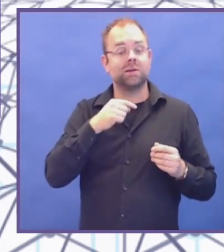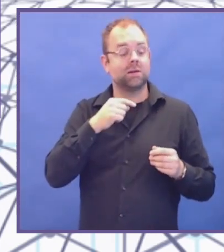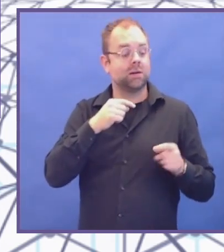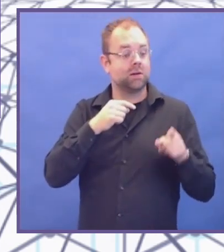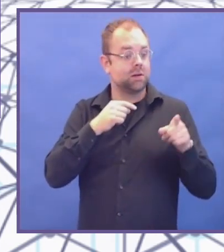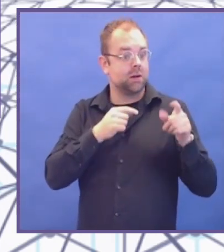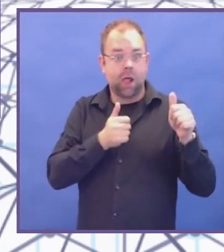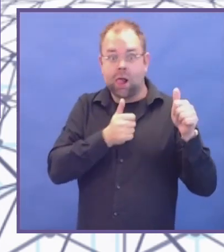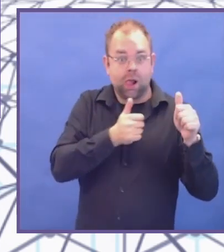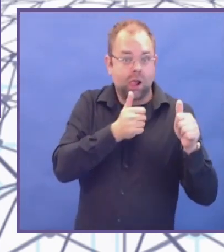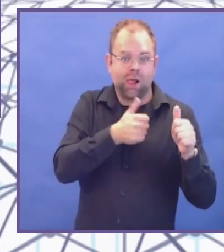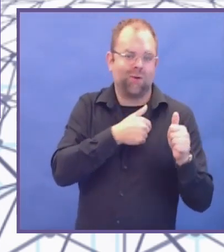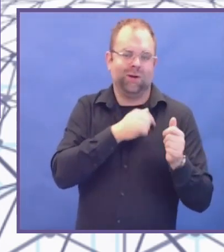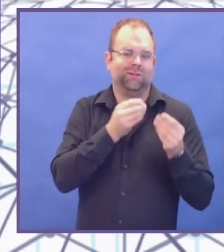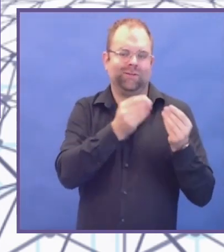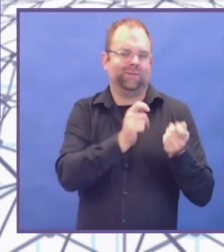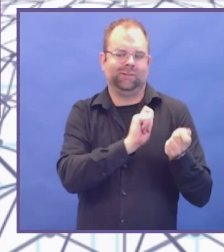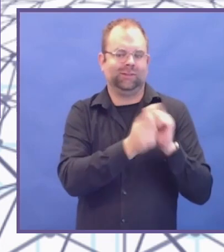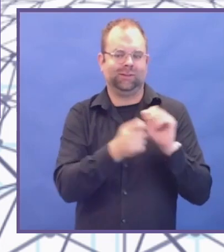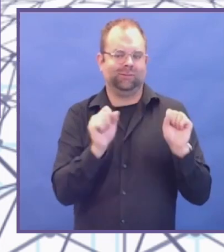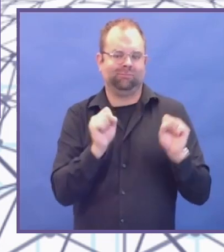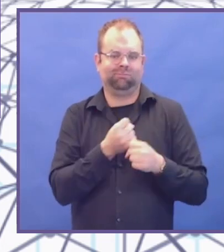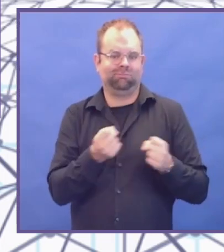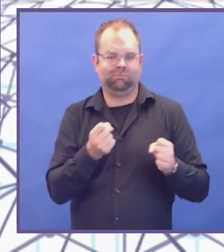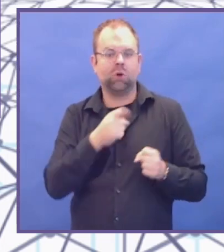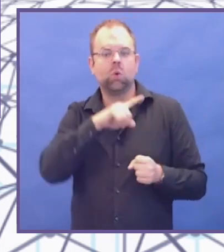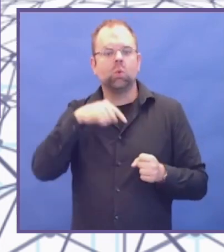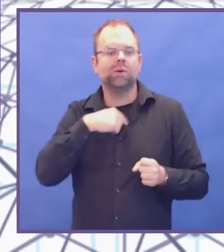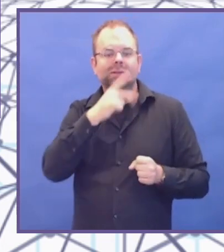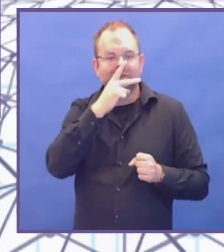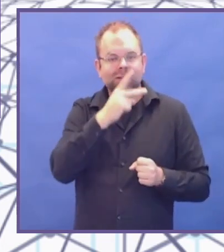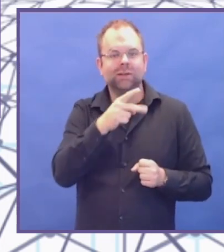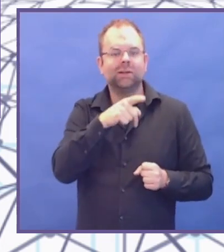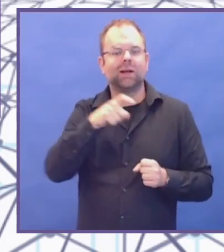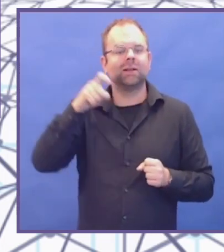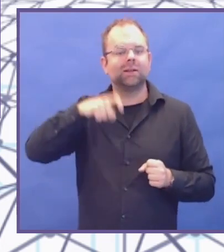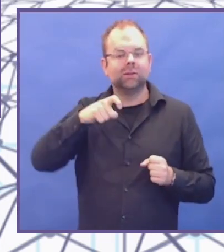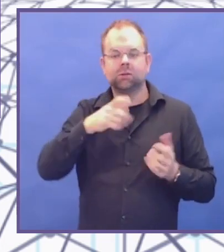We can see how that level of risk varies across demographics within a population